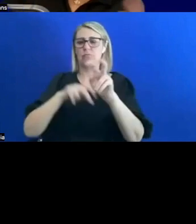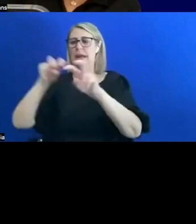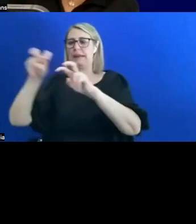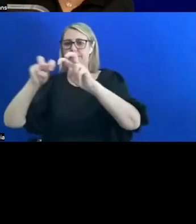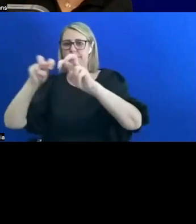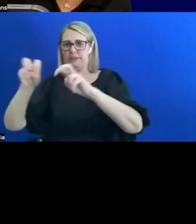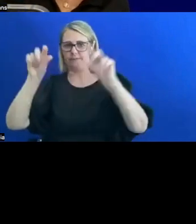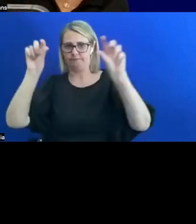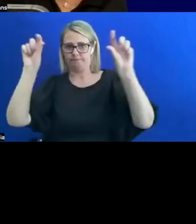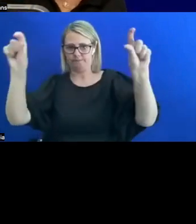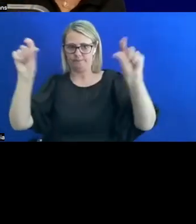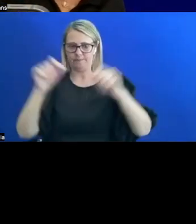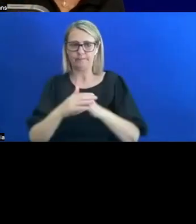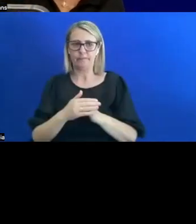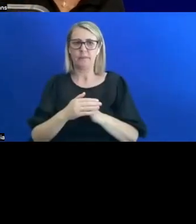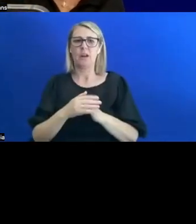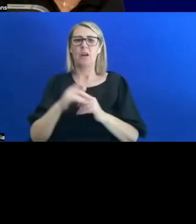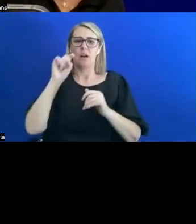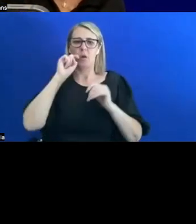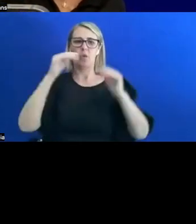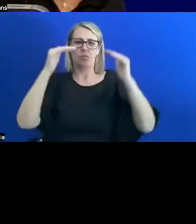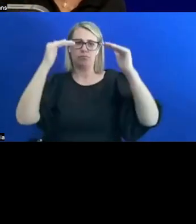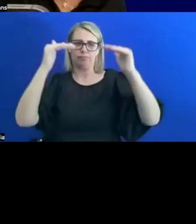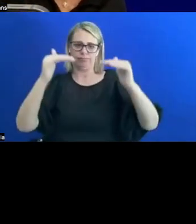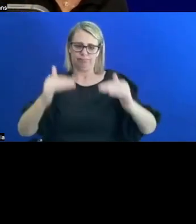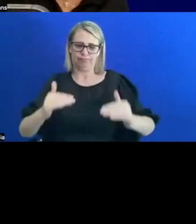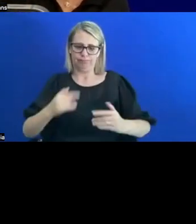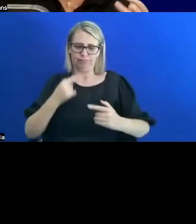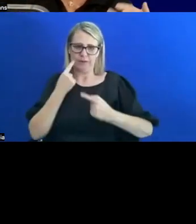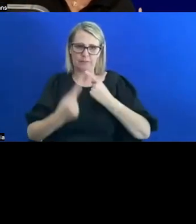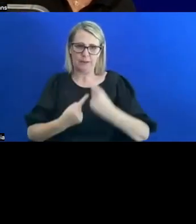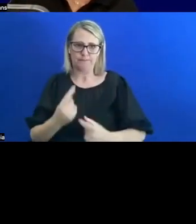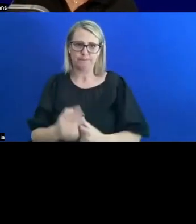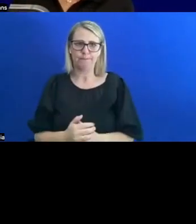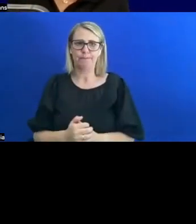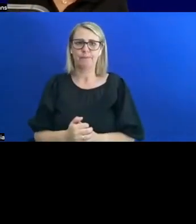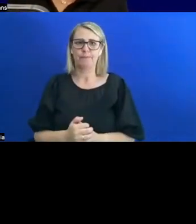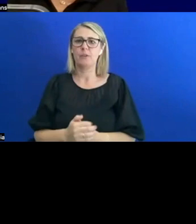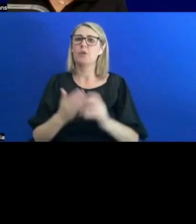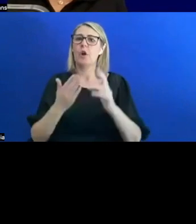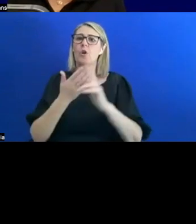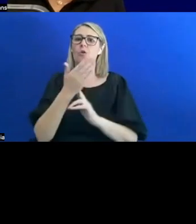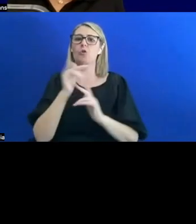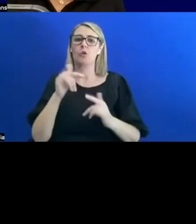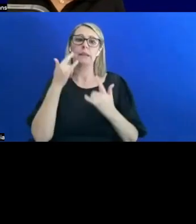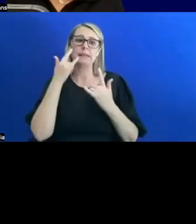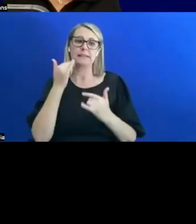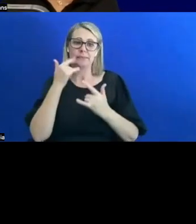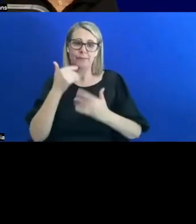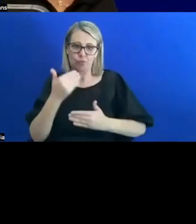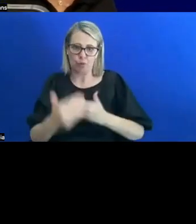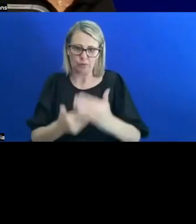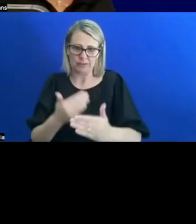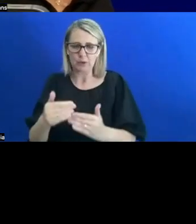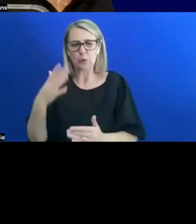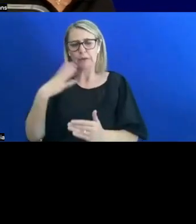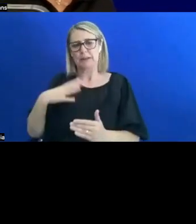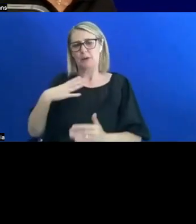now go through the remaining six rows. During the assessment process we really should consider